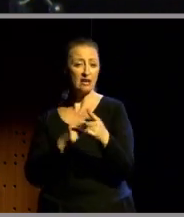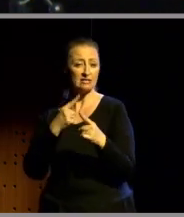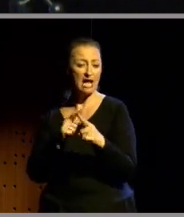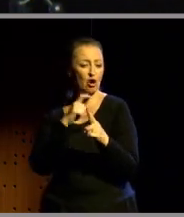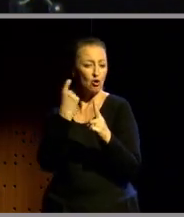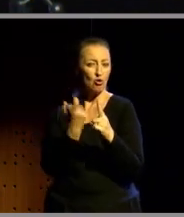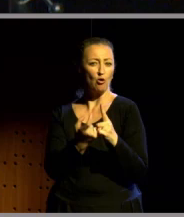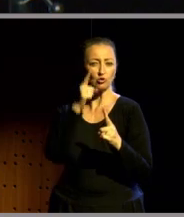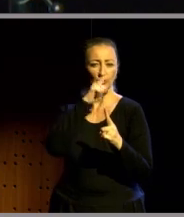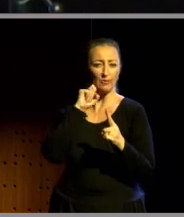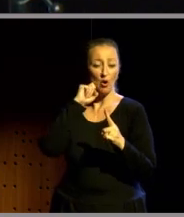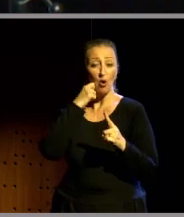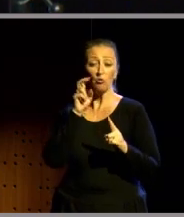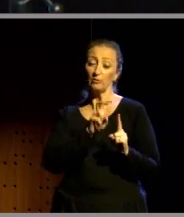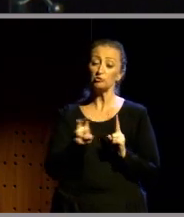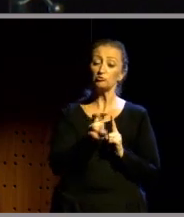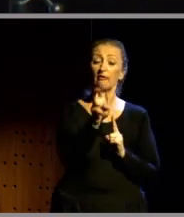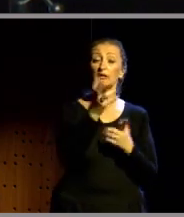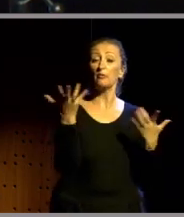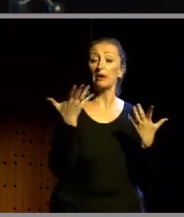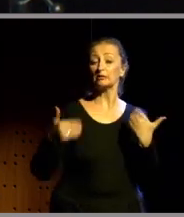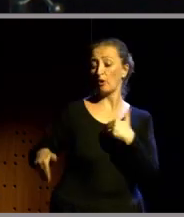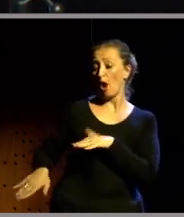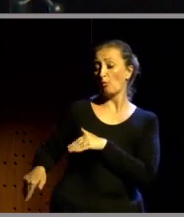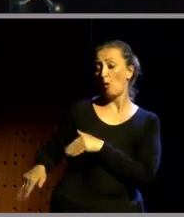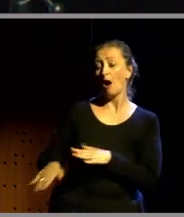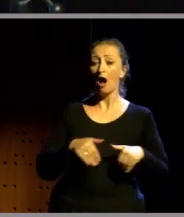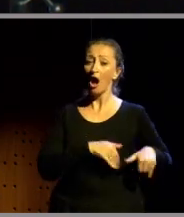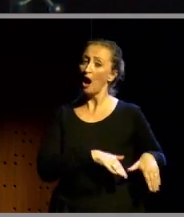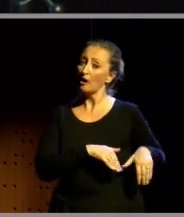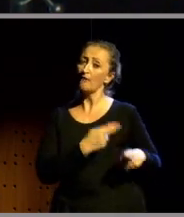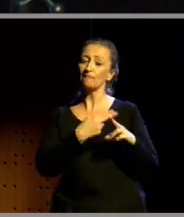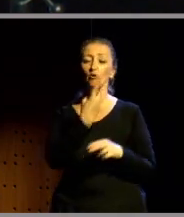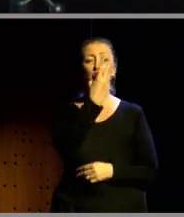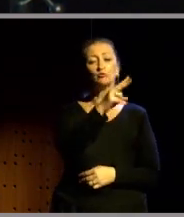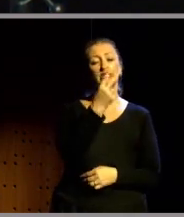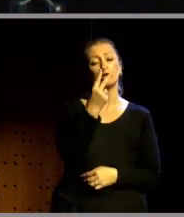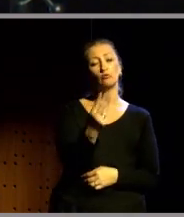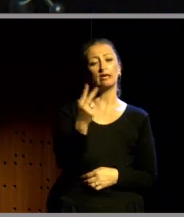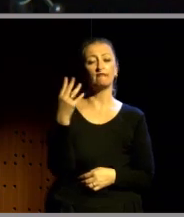will travel to Hawaii to the 2024 13th